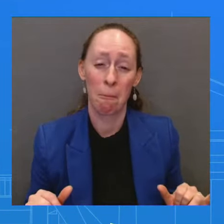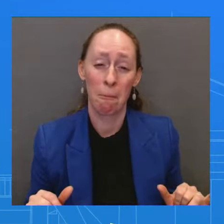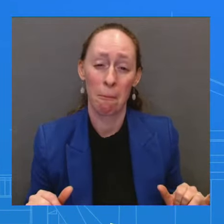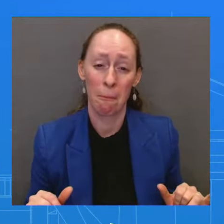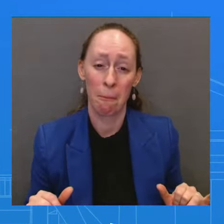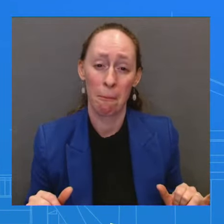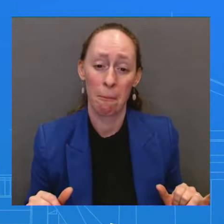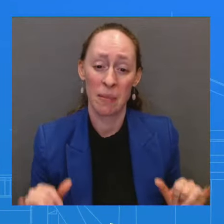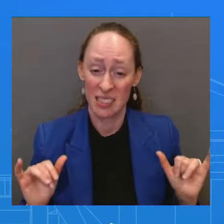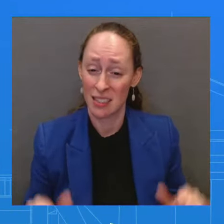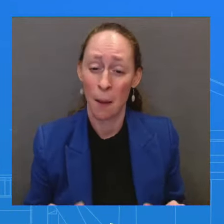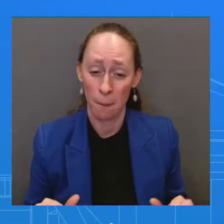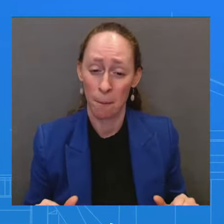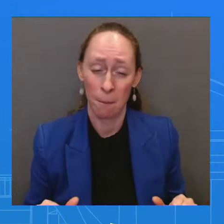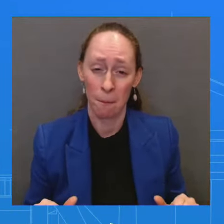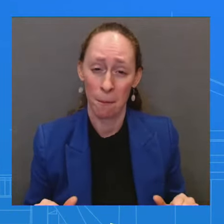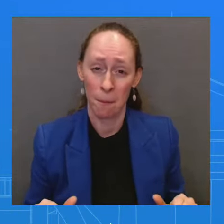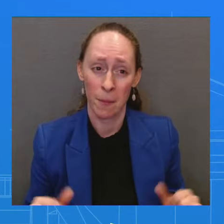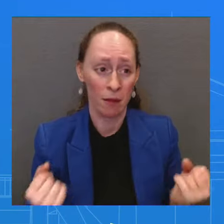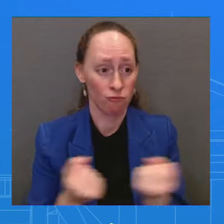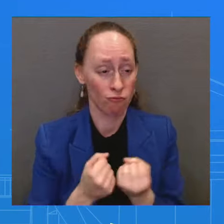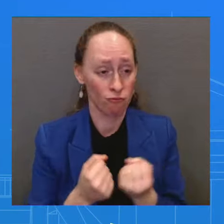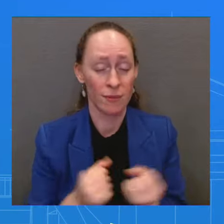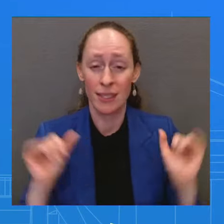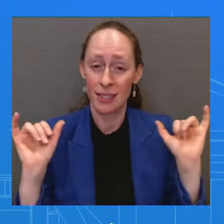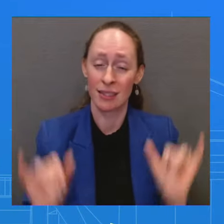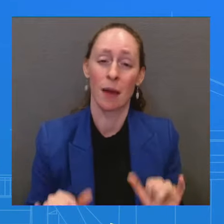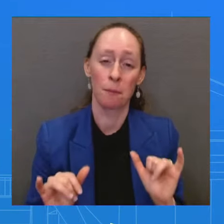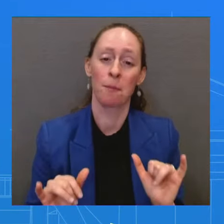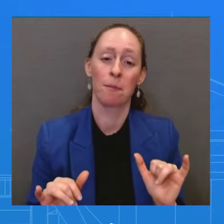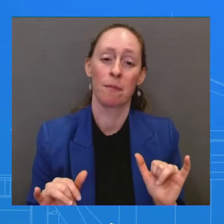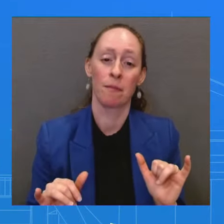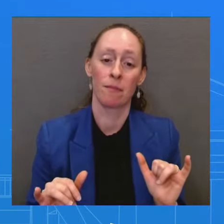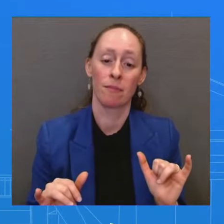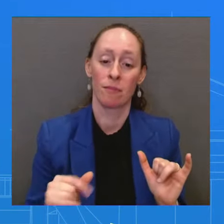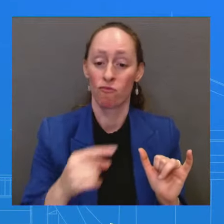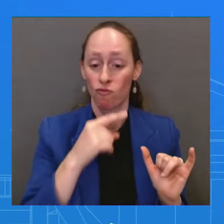Again, you said -- right? -- Russia invaded Ukraine, right? Ukrainian people are fighting for their democracy,